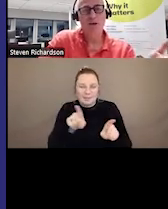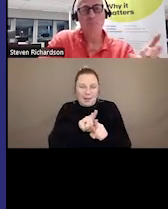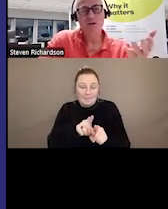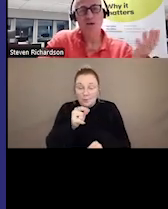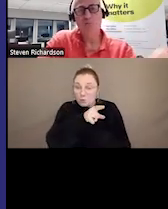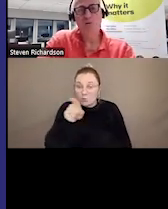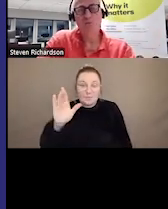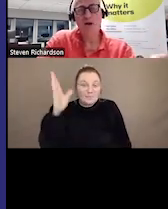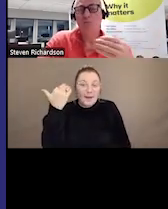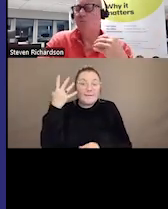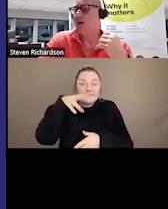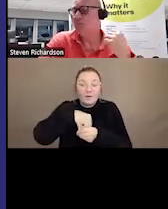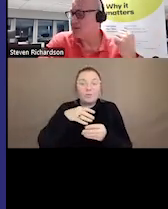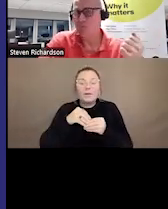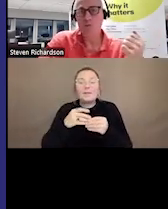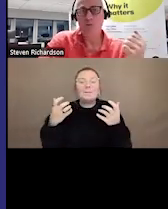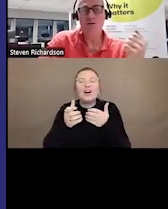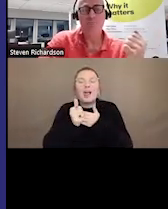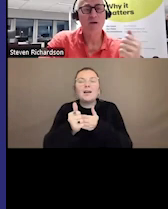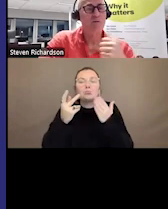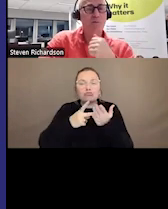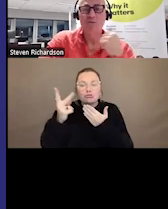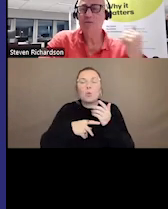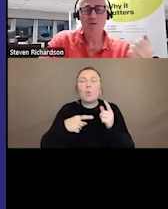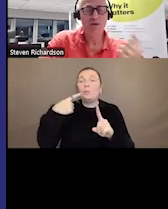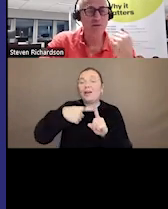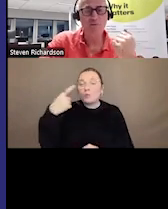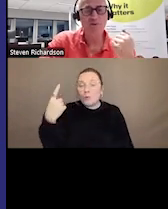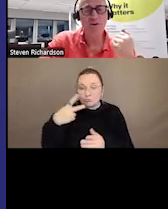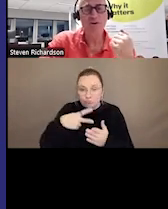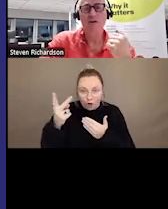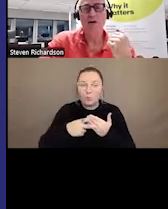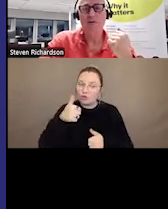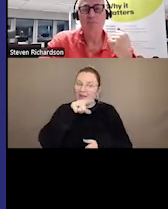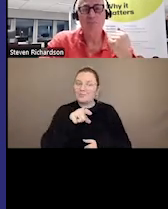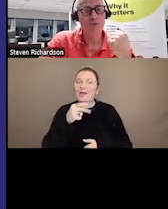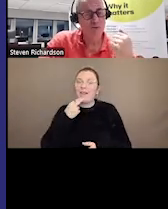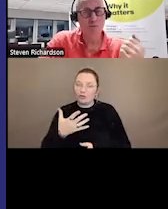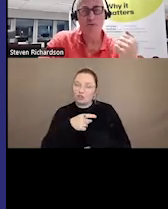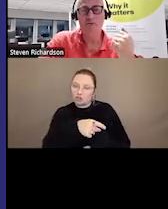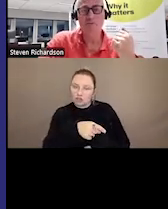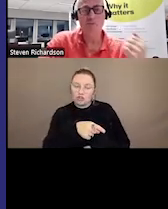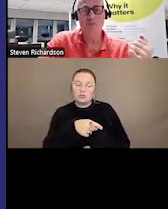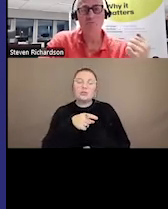our matching program or Plus1 program. We use the power of leveraging. We do it because it works